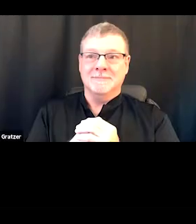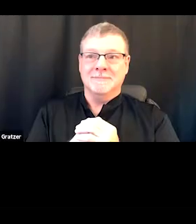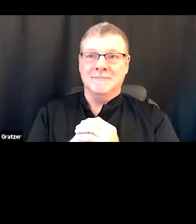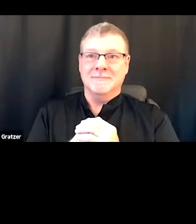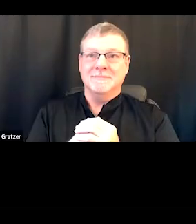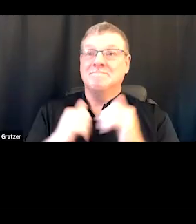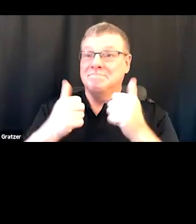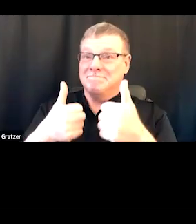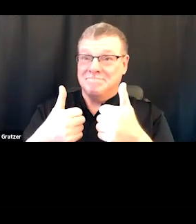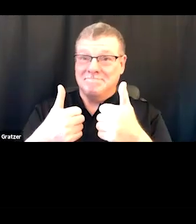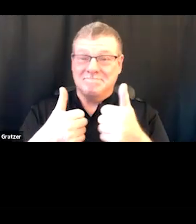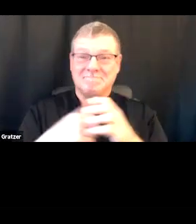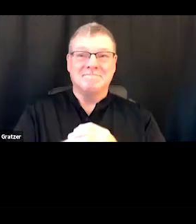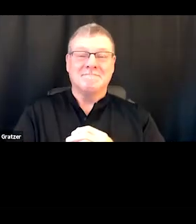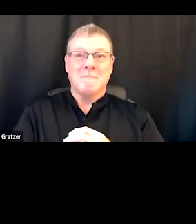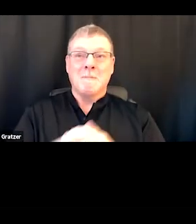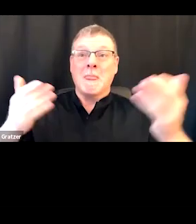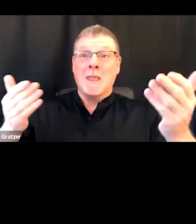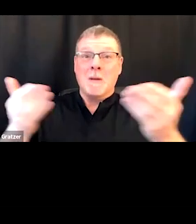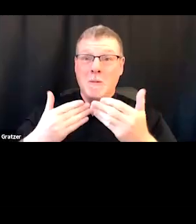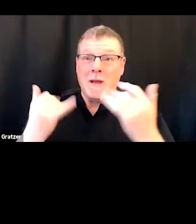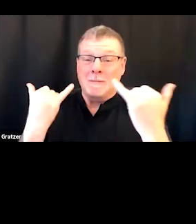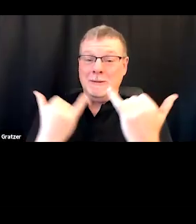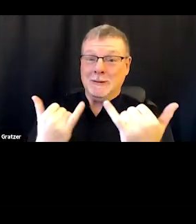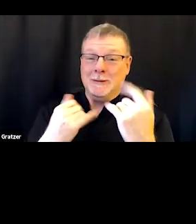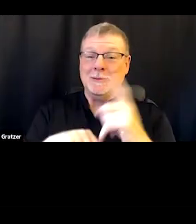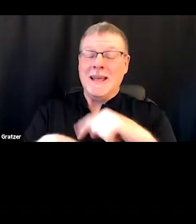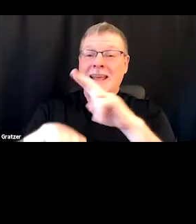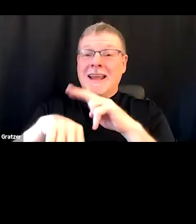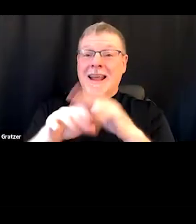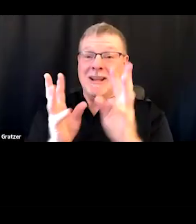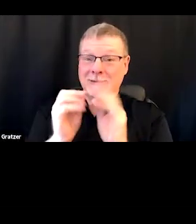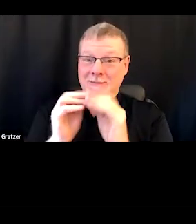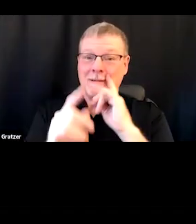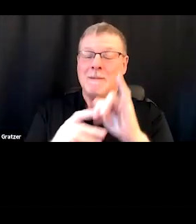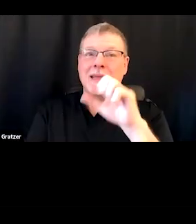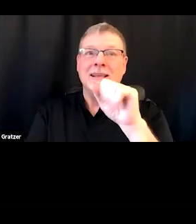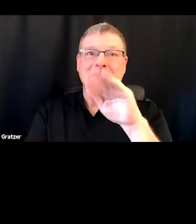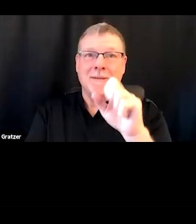Okay. Well, welcome to today's national webinar presented by SAMHSA's GAINS Center